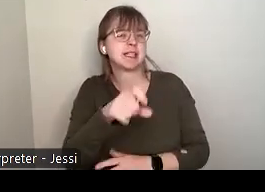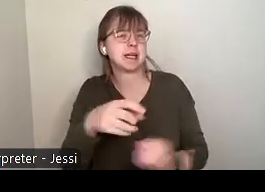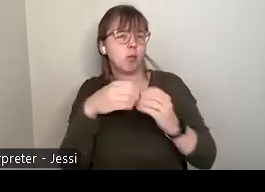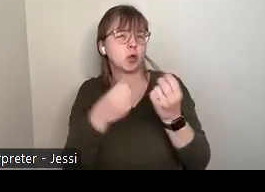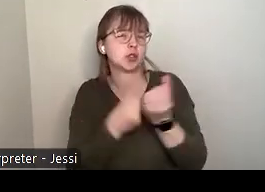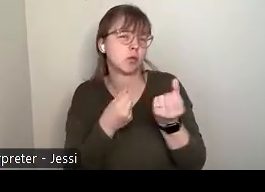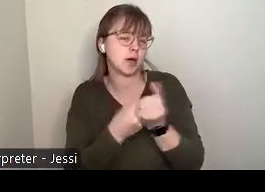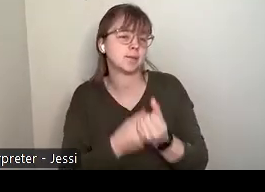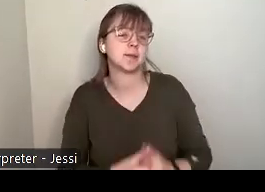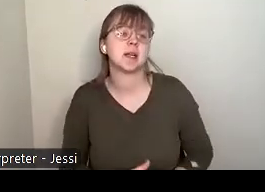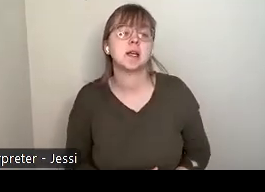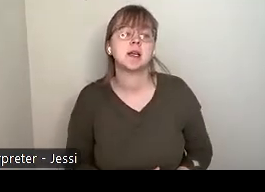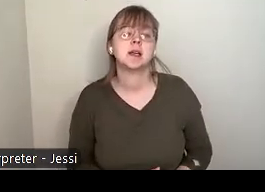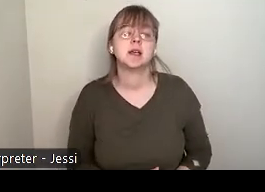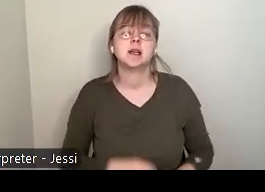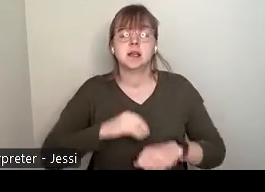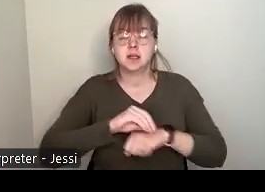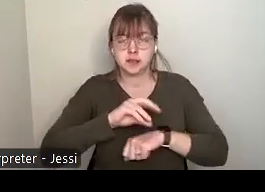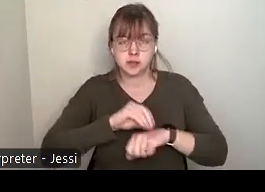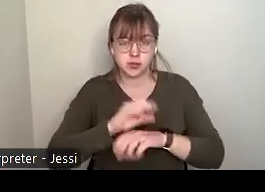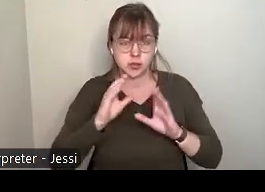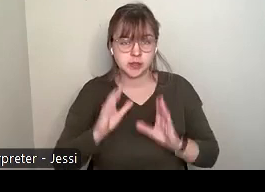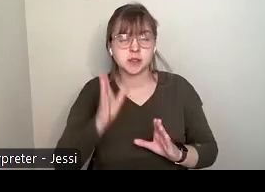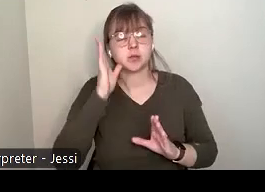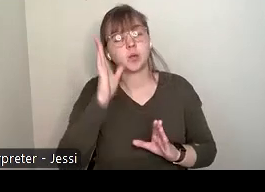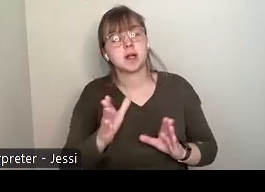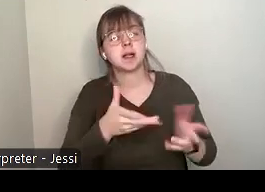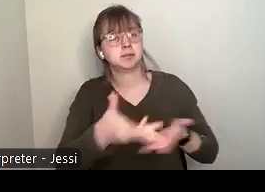collaborate with Educators and families to understand their concerns and how they could